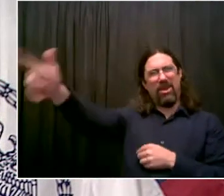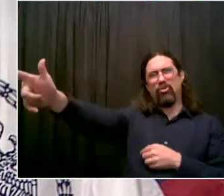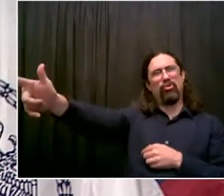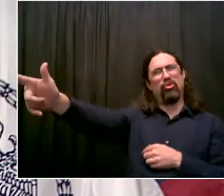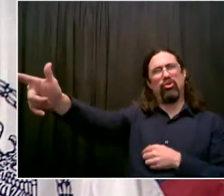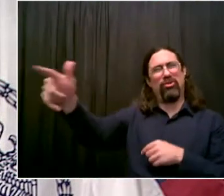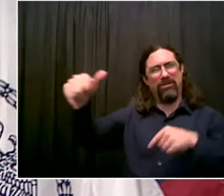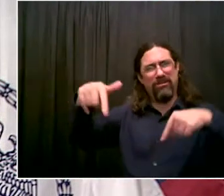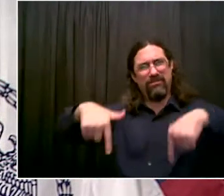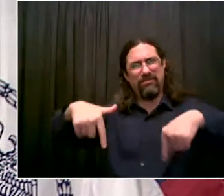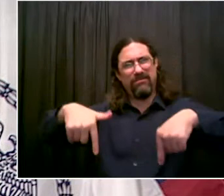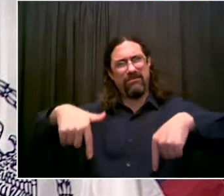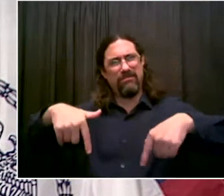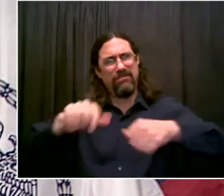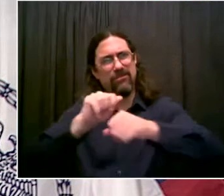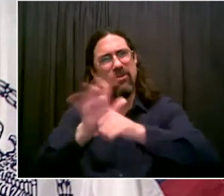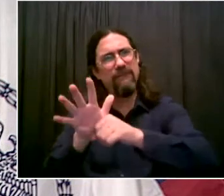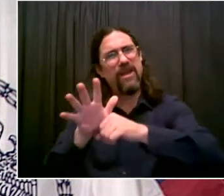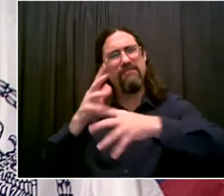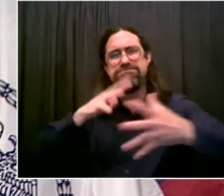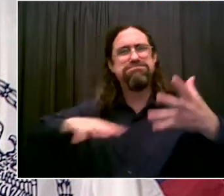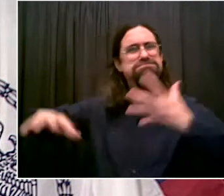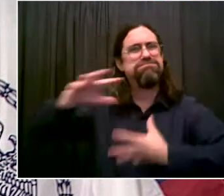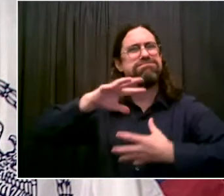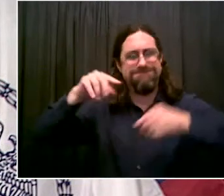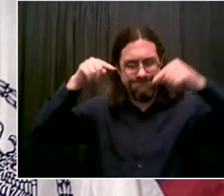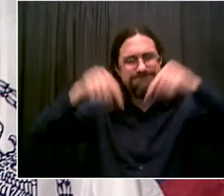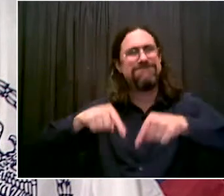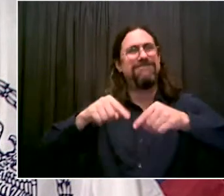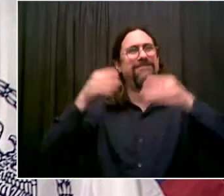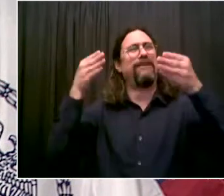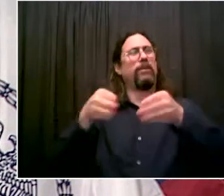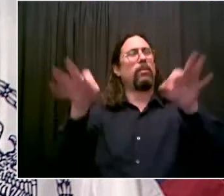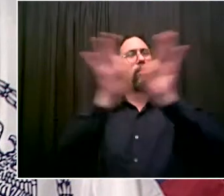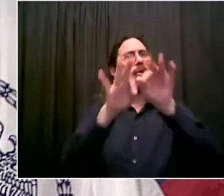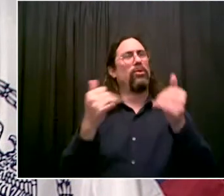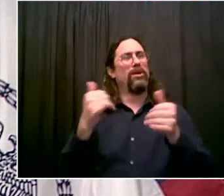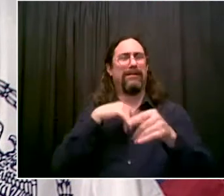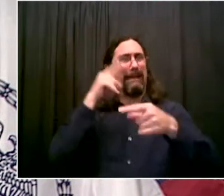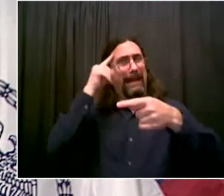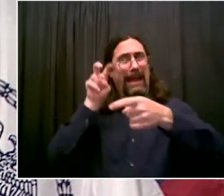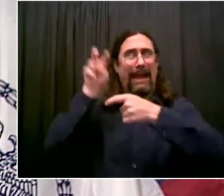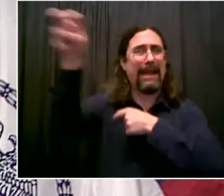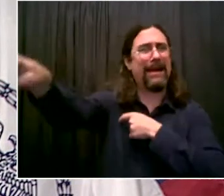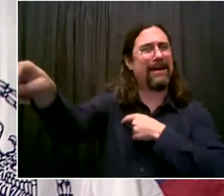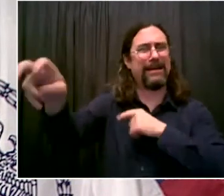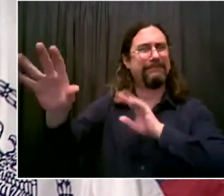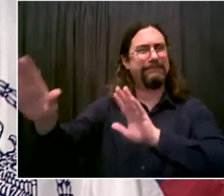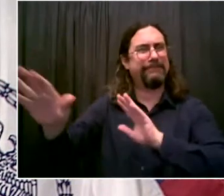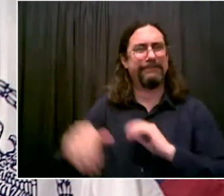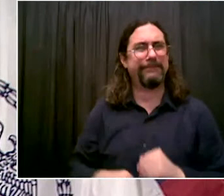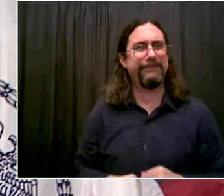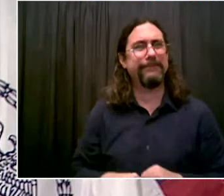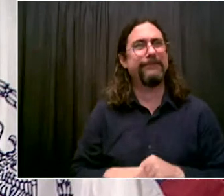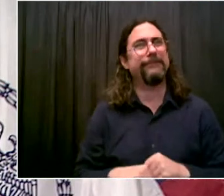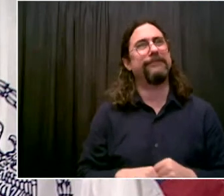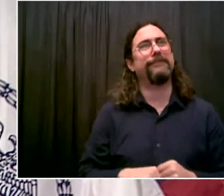RECOVERY. WE HAVE PLENTY OF TIME TO THINK ABOUT TRANSITION. I THINK YOU ARE RIGH, T